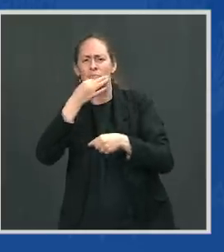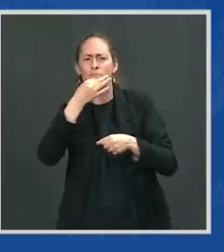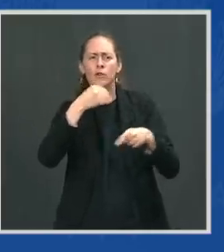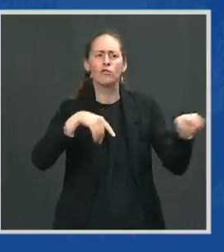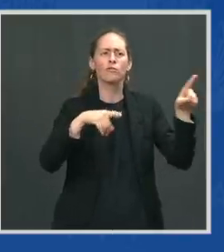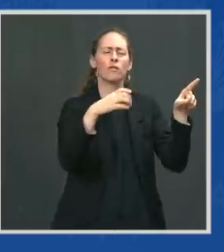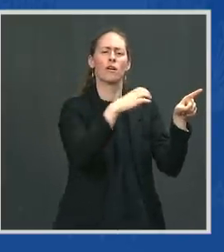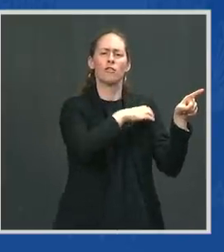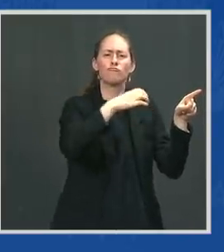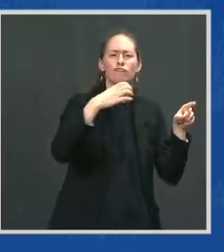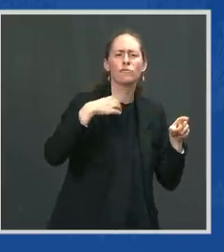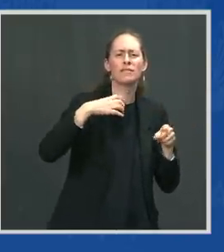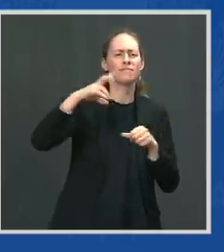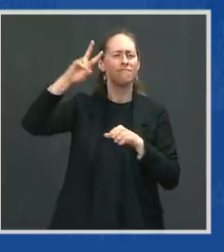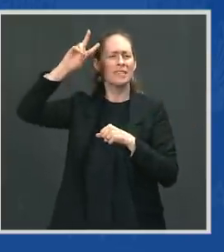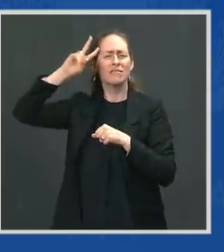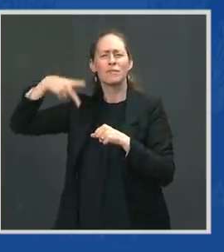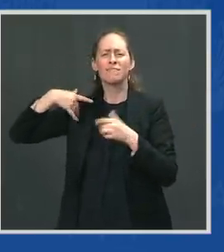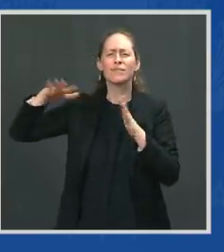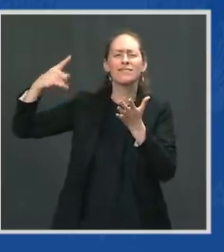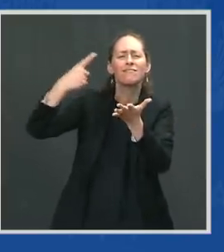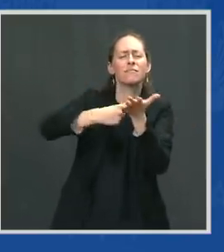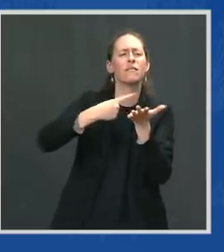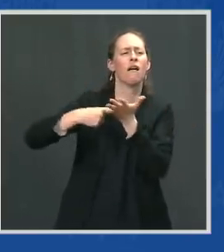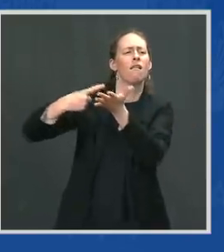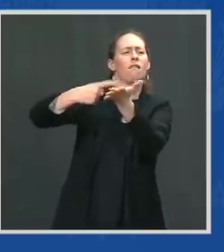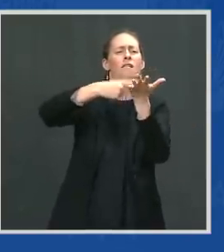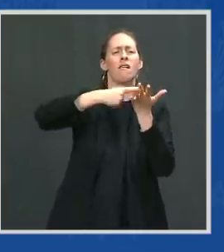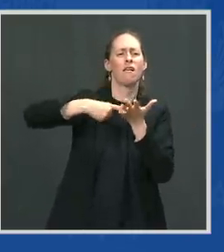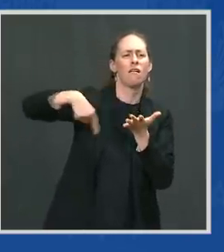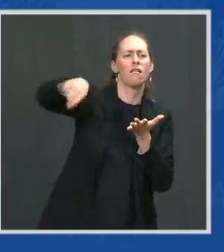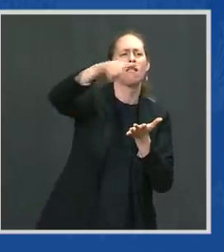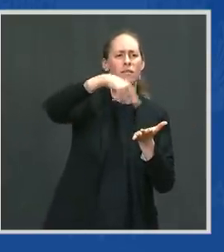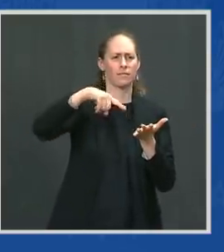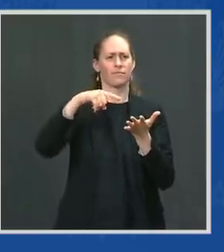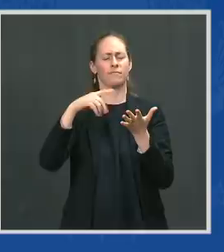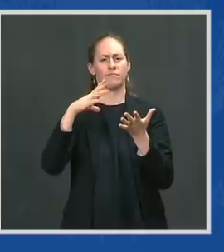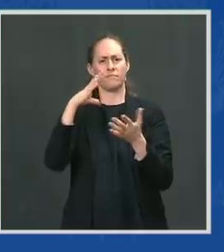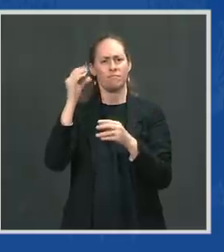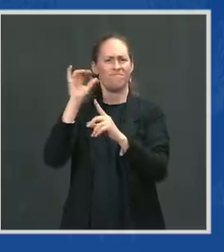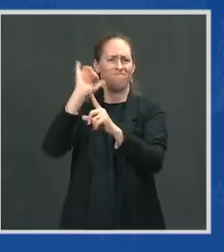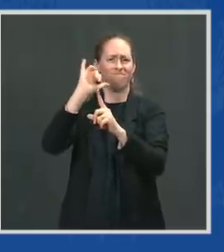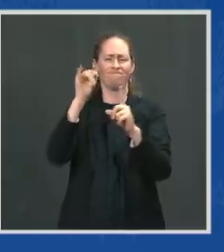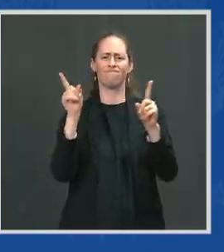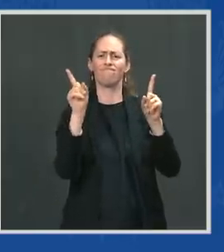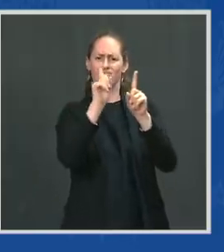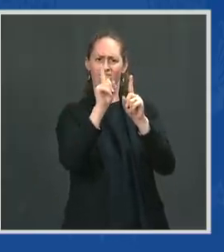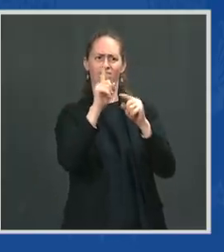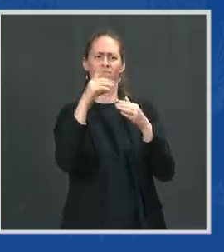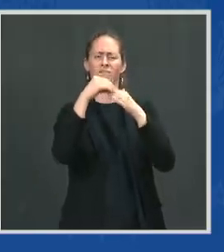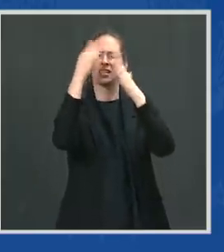as well as with Mr. Ghani and many others around the world, I have concluded that it's time to end America's longest war.